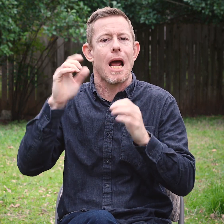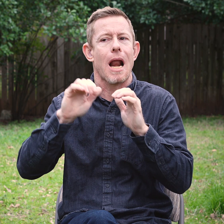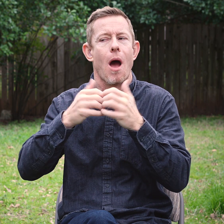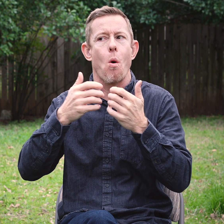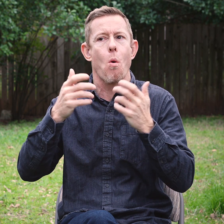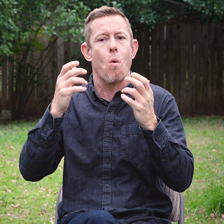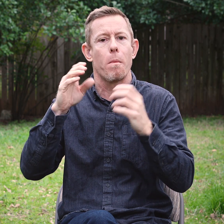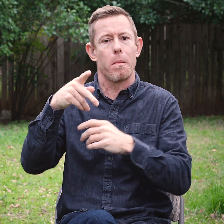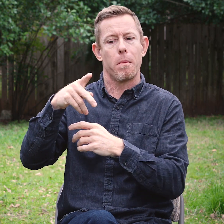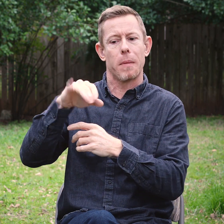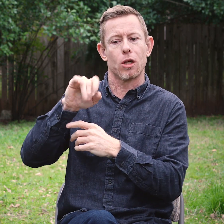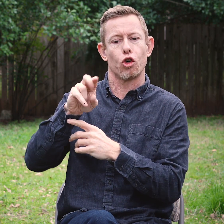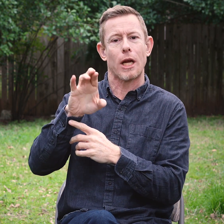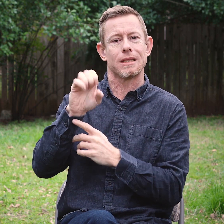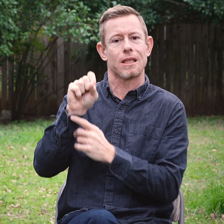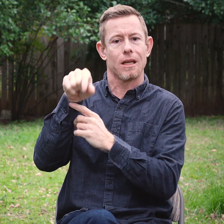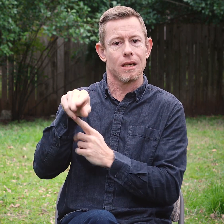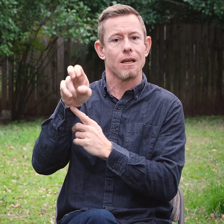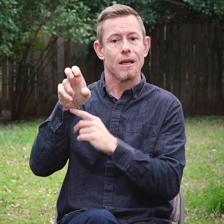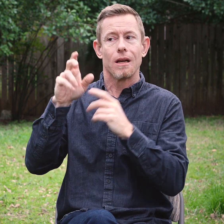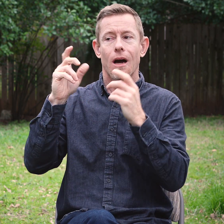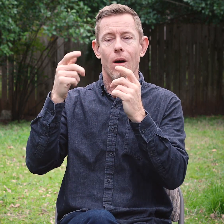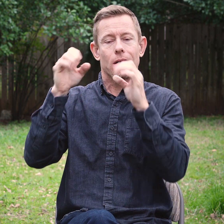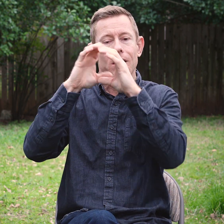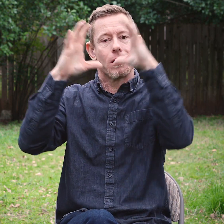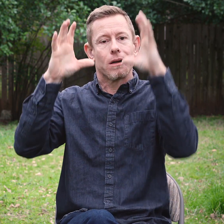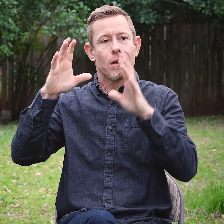That’s when I begin to understand how picturesque and visual the language was.